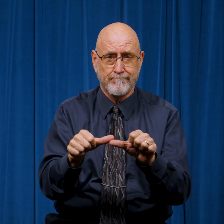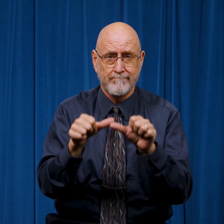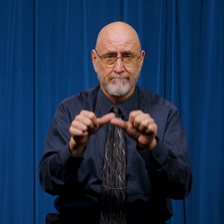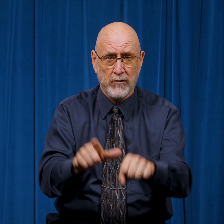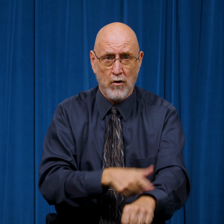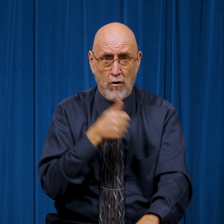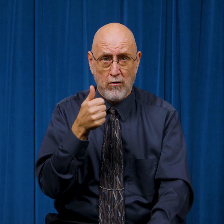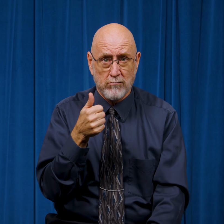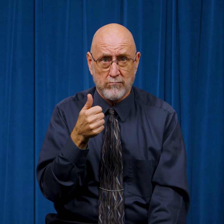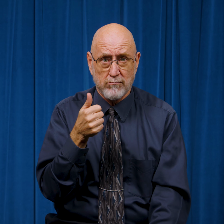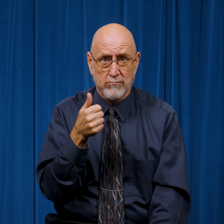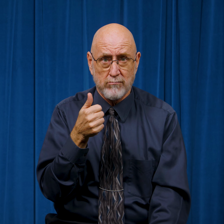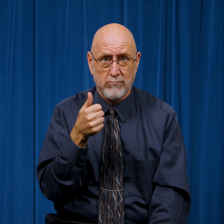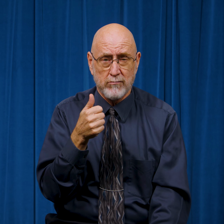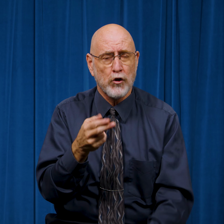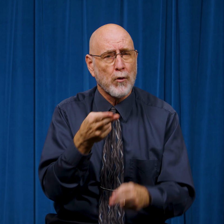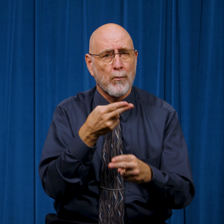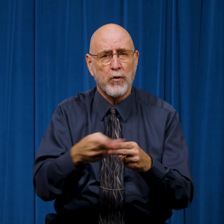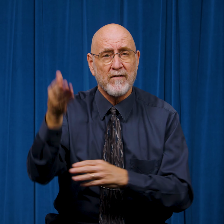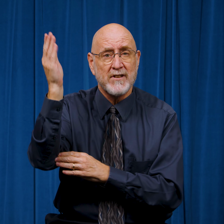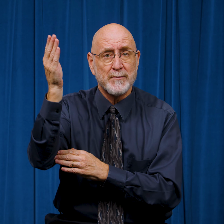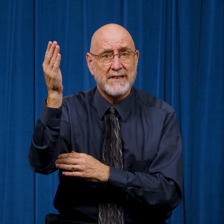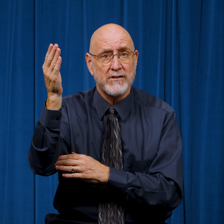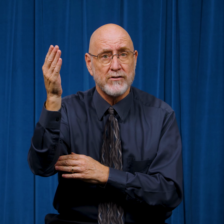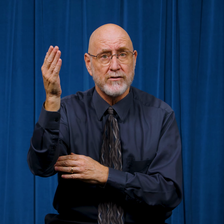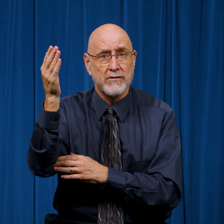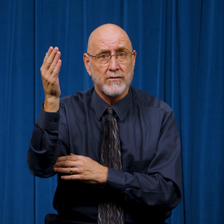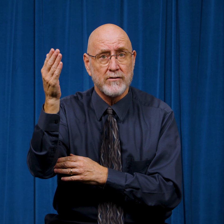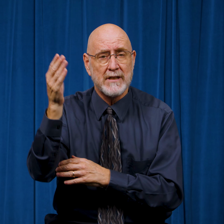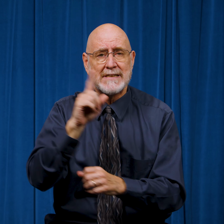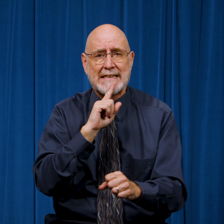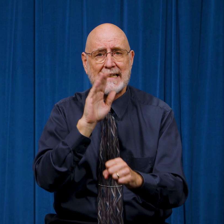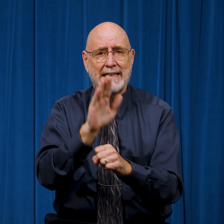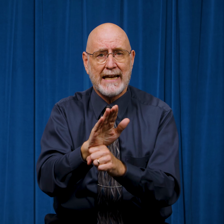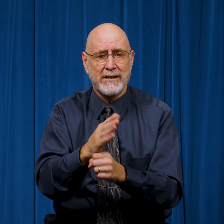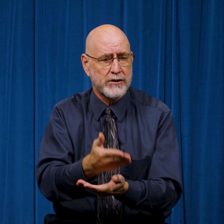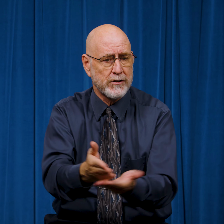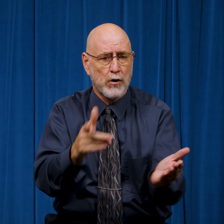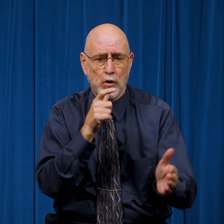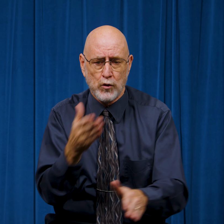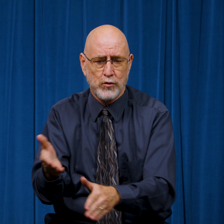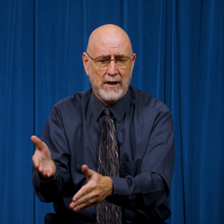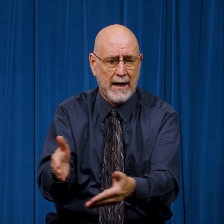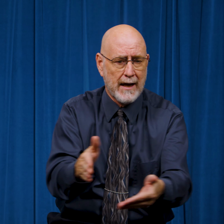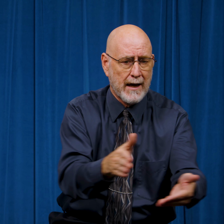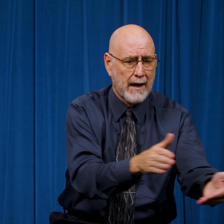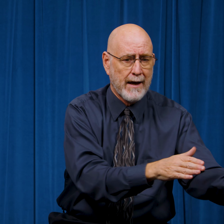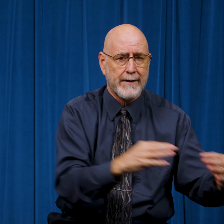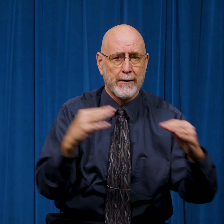This brief speech was made in dedication to those that had given their lives on the battlefield,